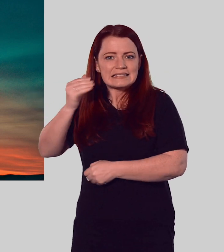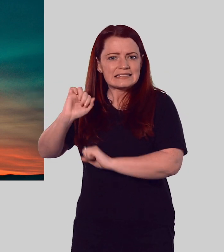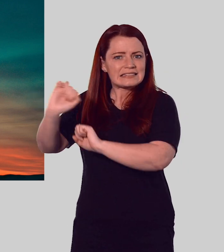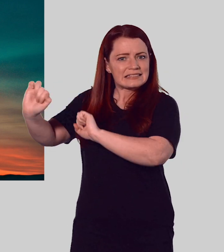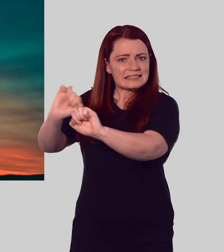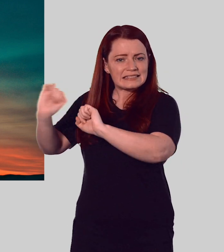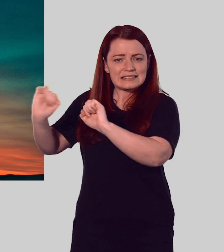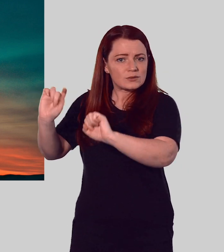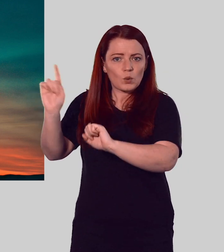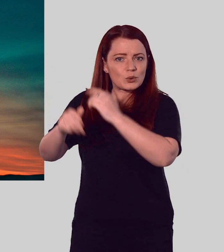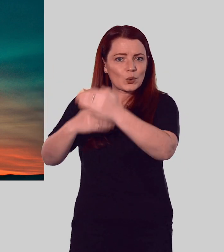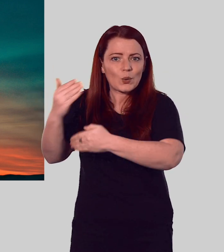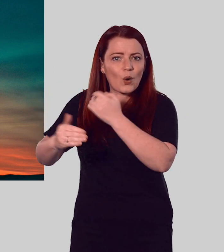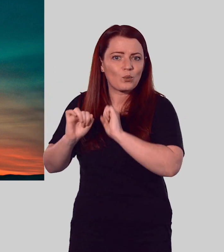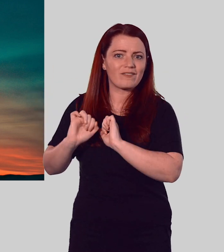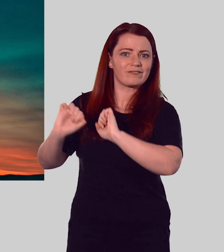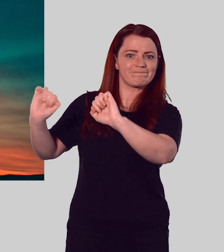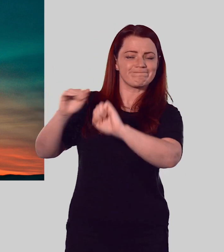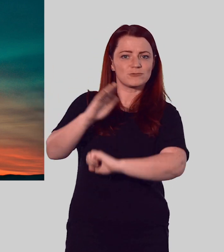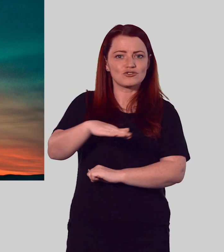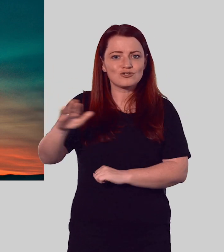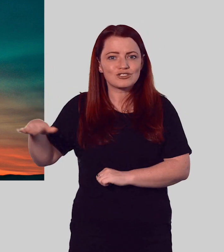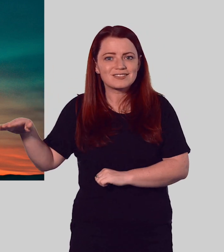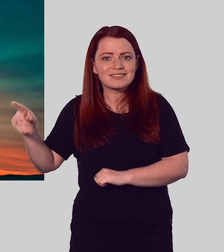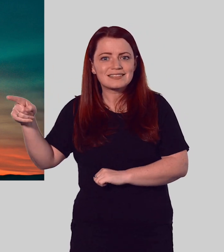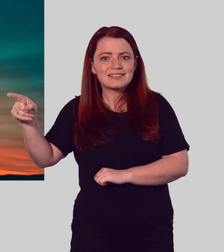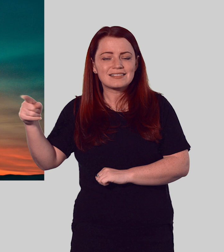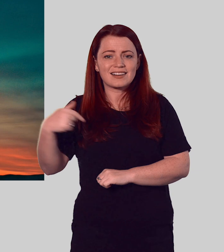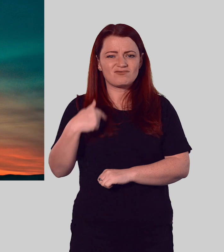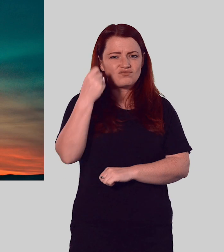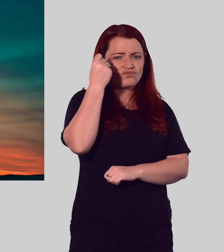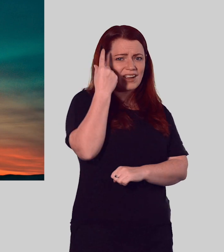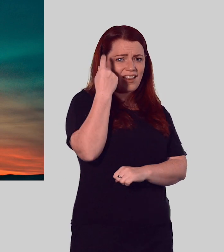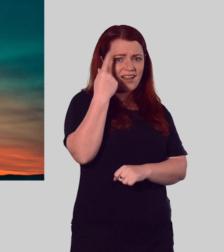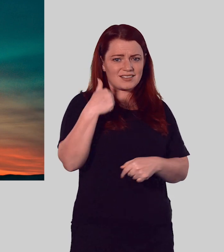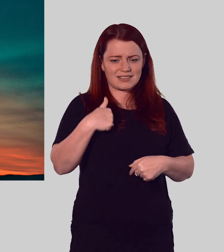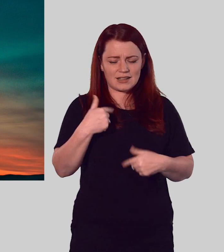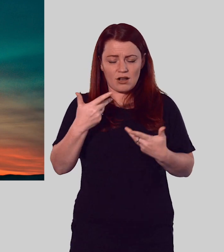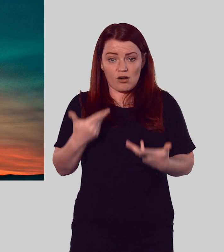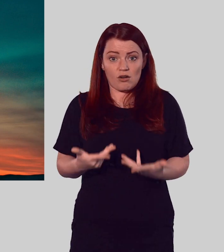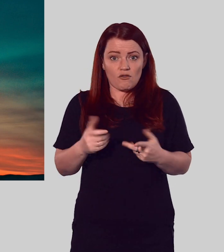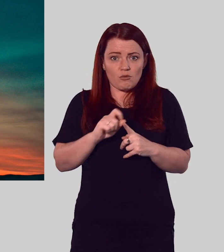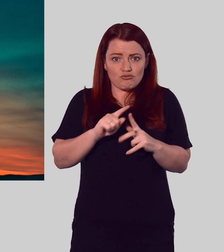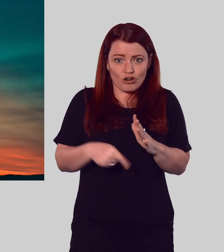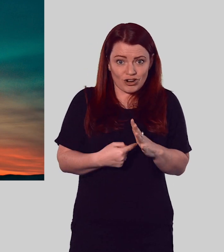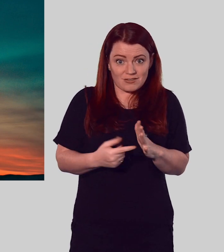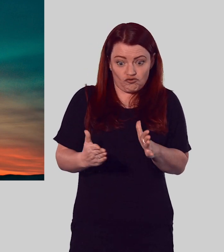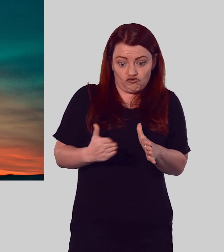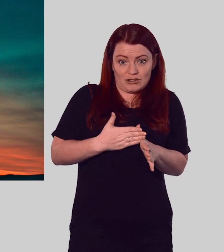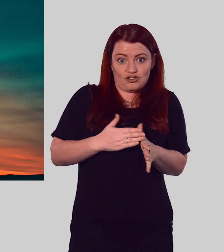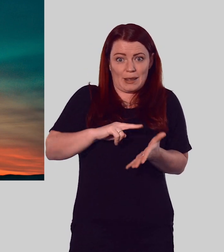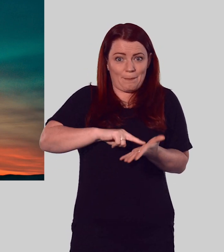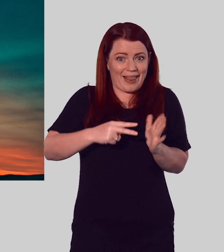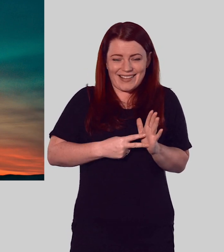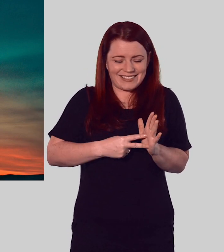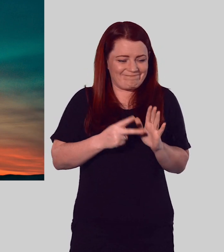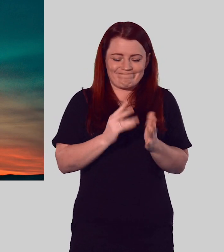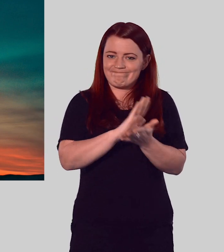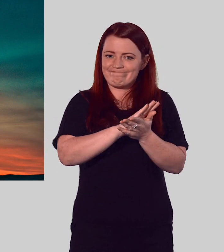with their children and realised that the current project that I had originally planned for couldn't happen because